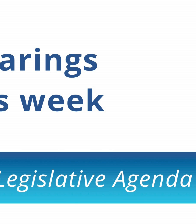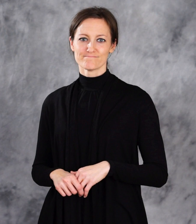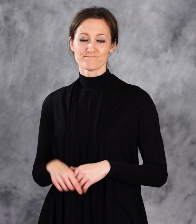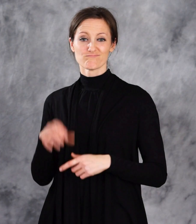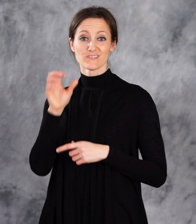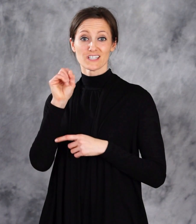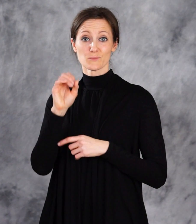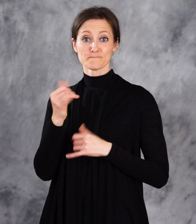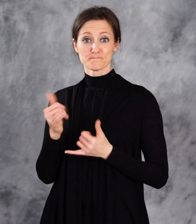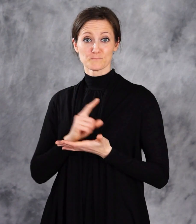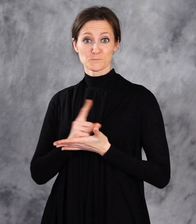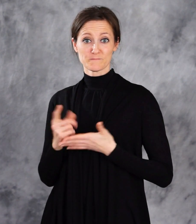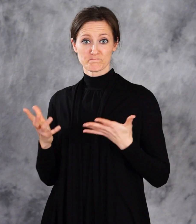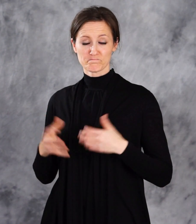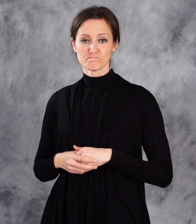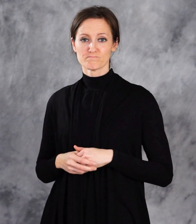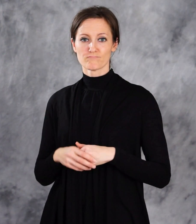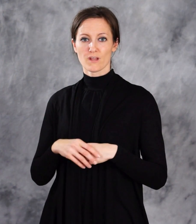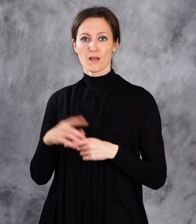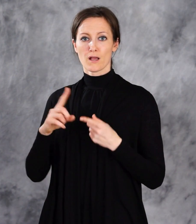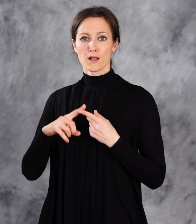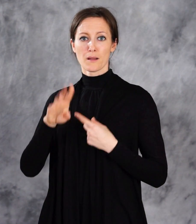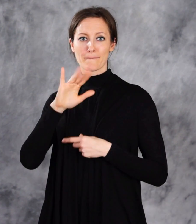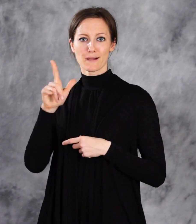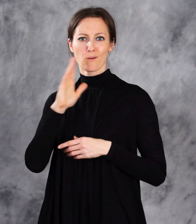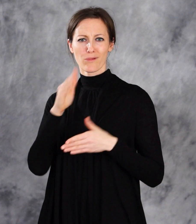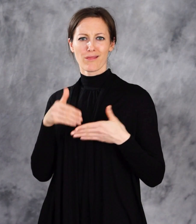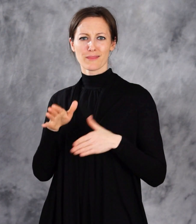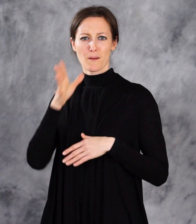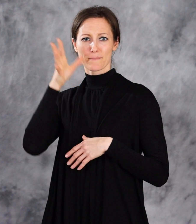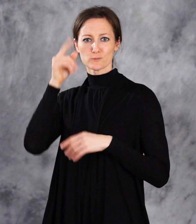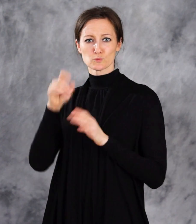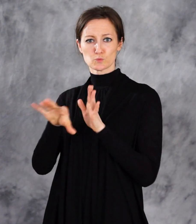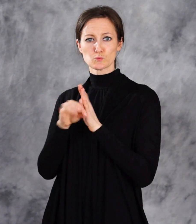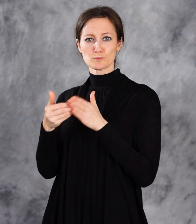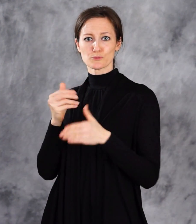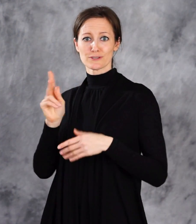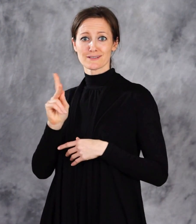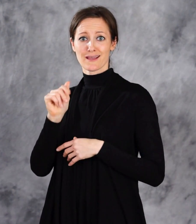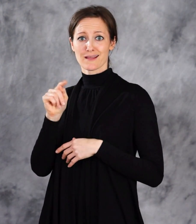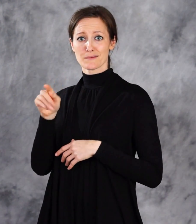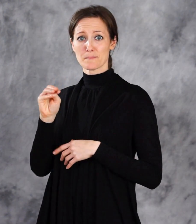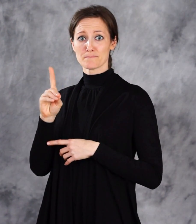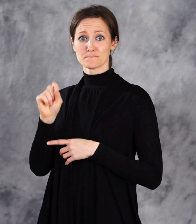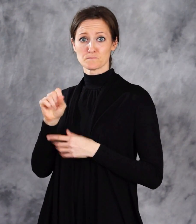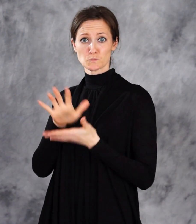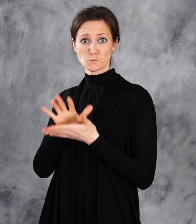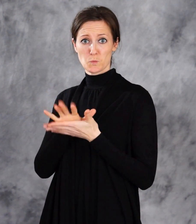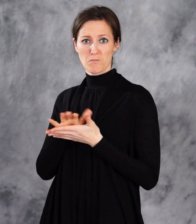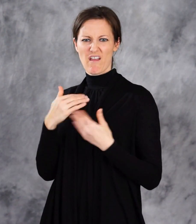Hearings this week The bill to allow parents to choose Pre-K at the Metro Deaf School